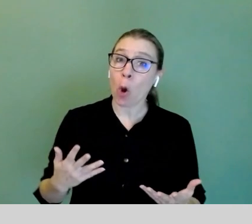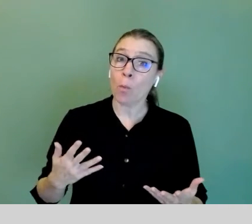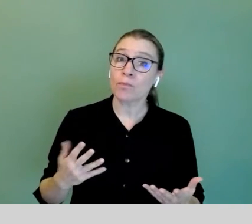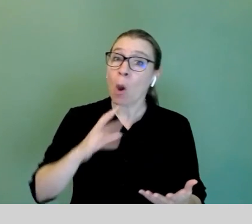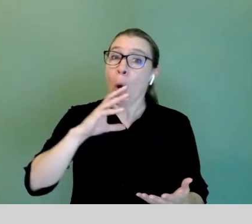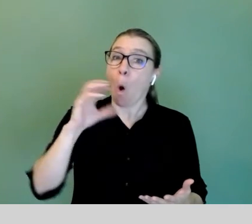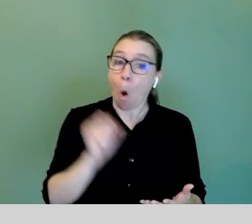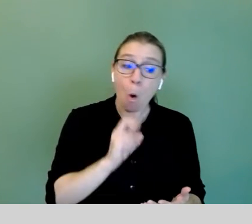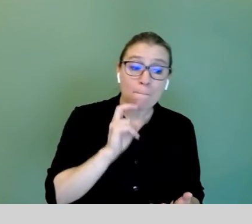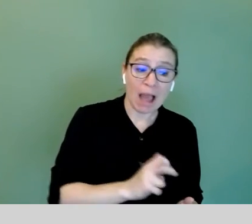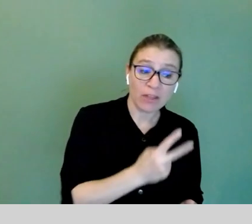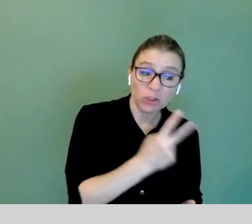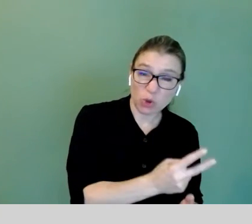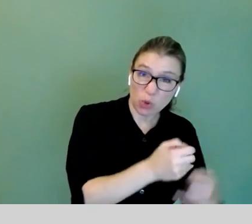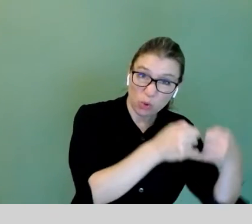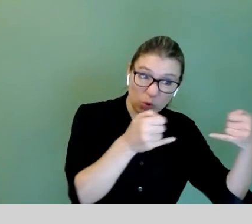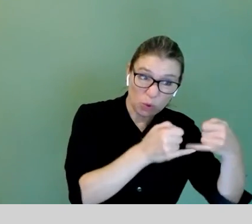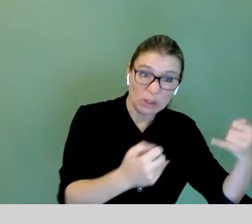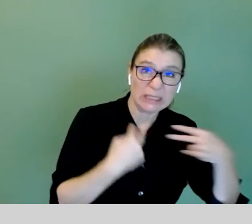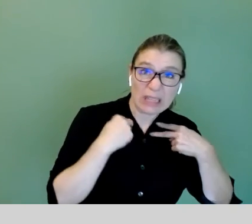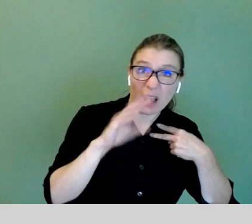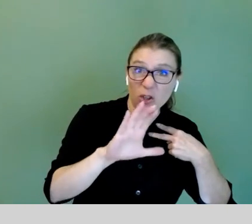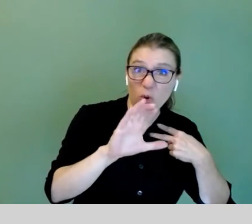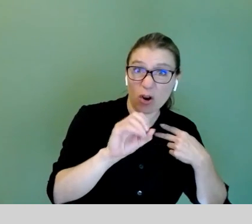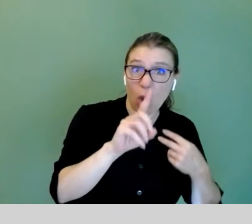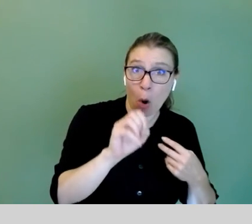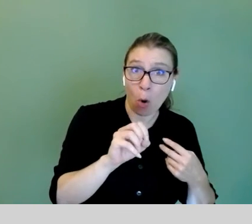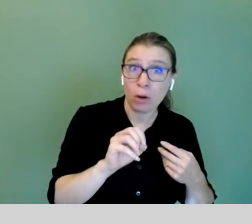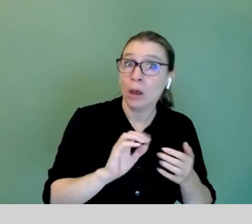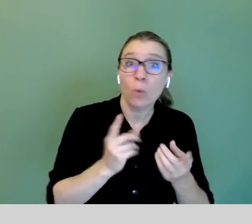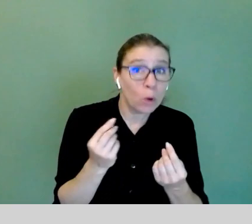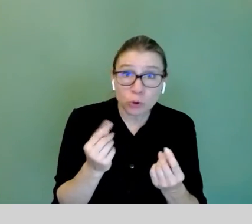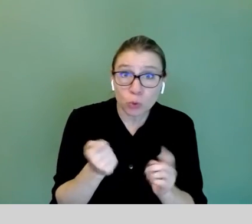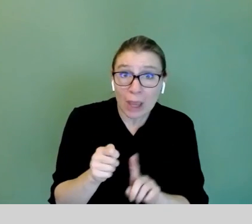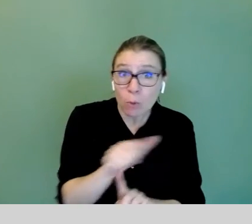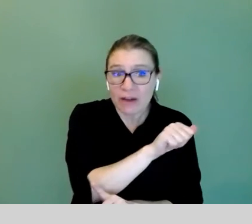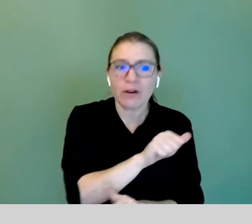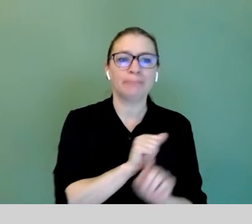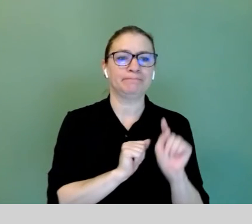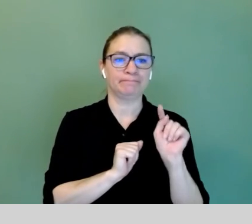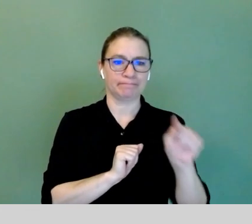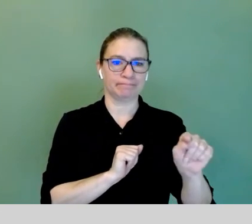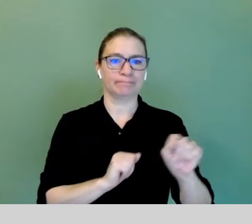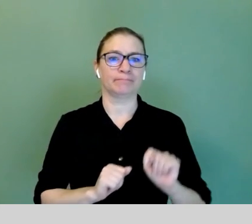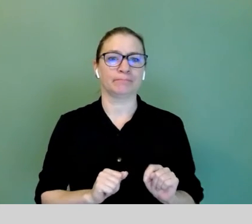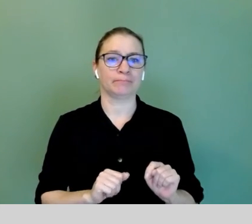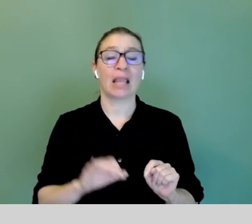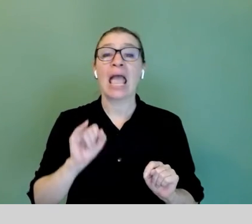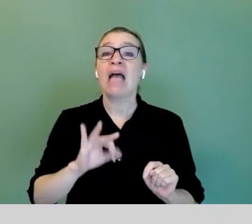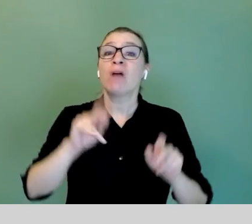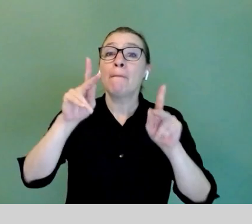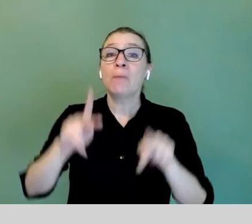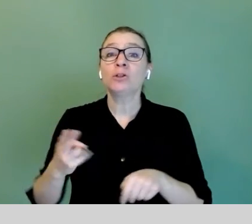So there are Python 2 relics in your code. Should you actually get rid of them? Here's the plan. When someone uses a feature